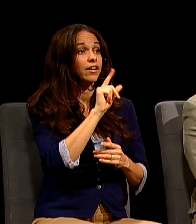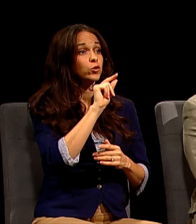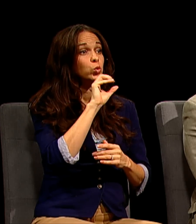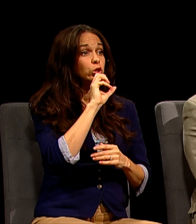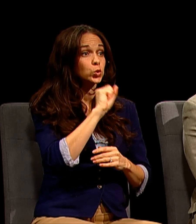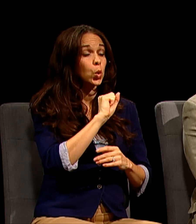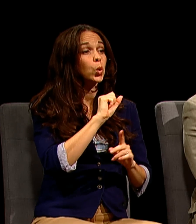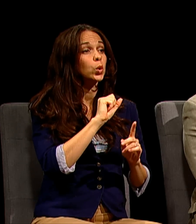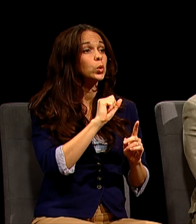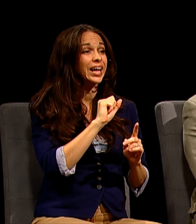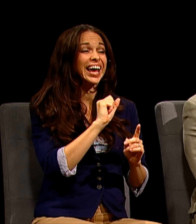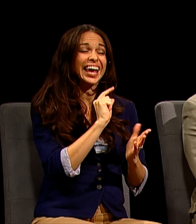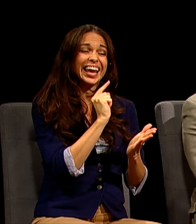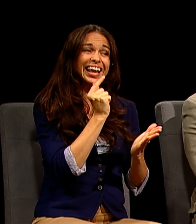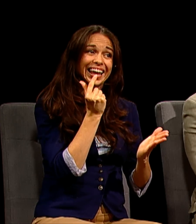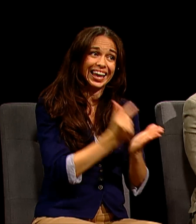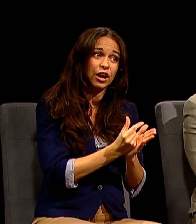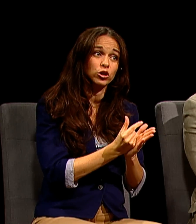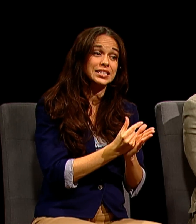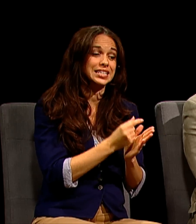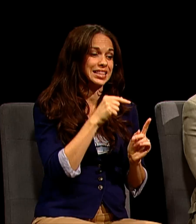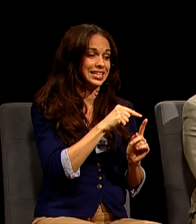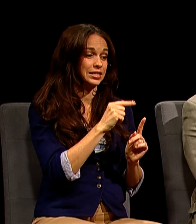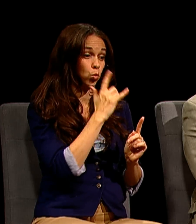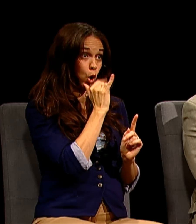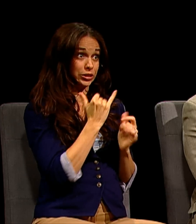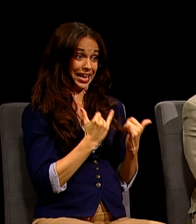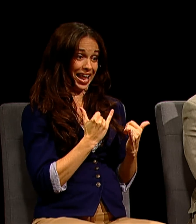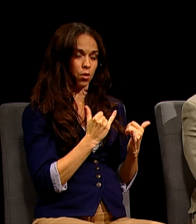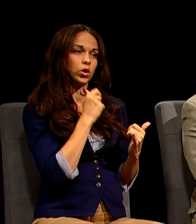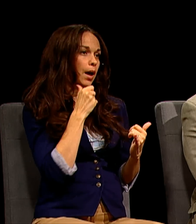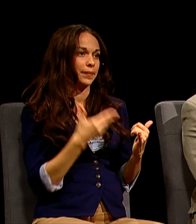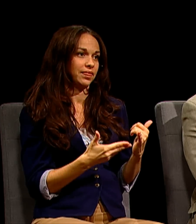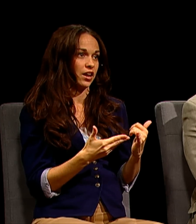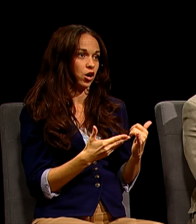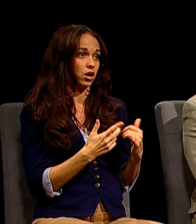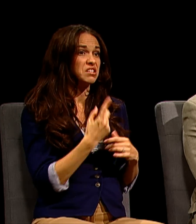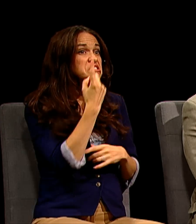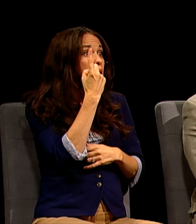guarantee, this, as it exists now will not be there, something will be there.